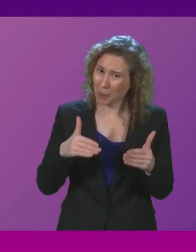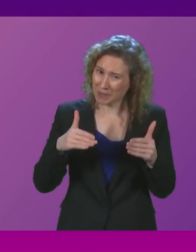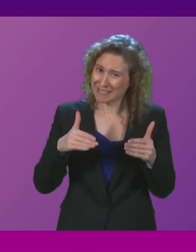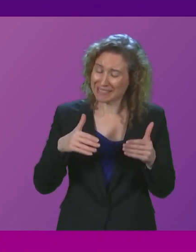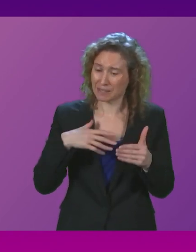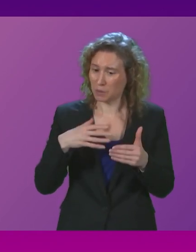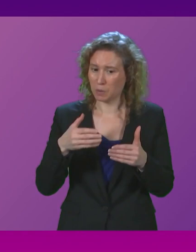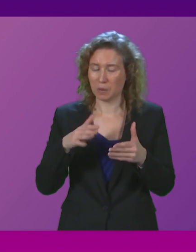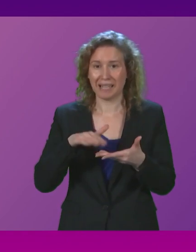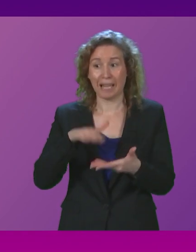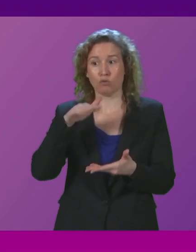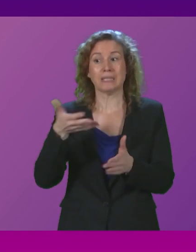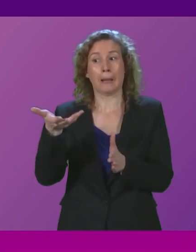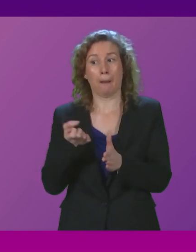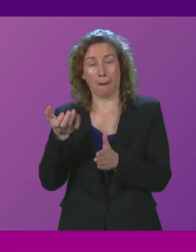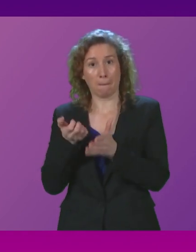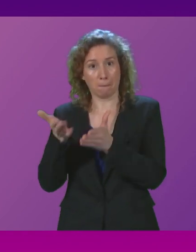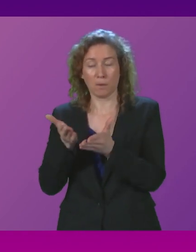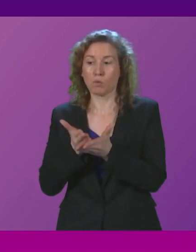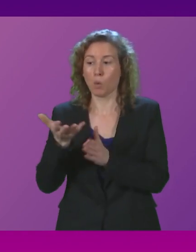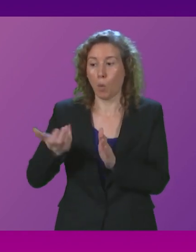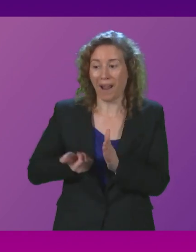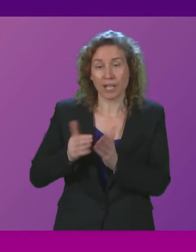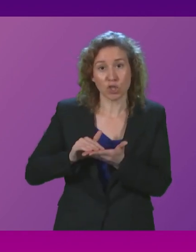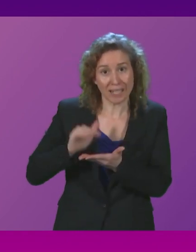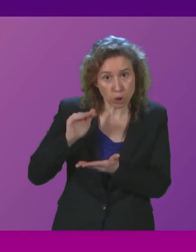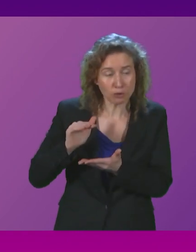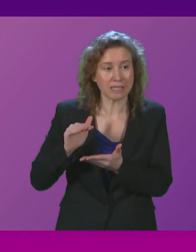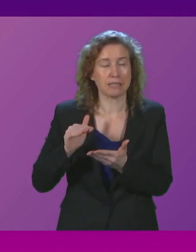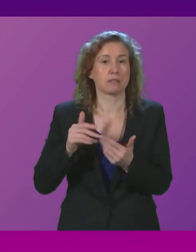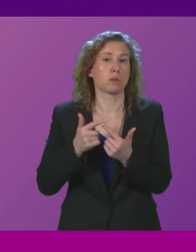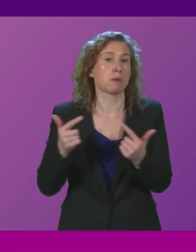incomes through wage increases, as far as we can support them, and through increases